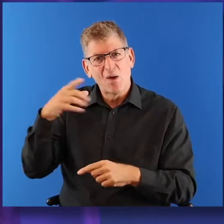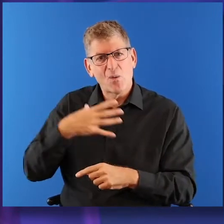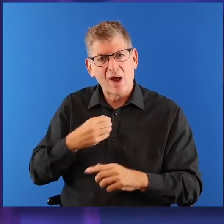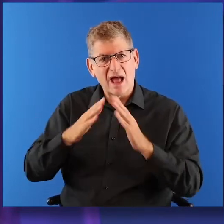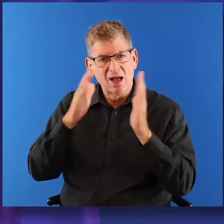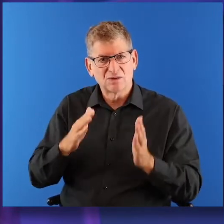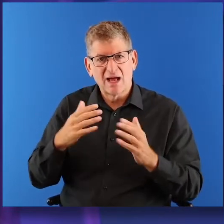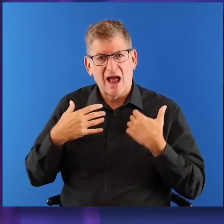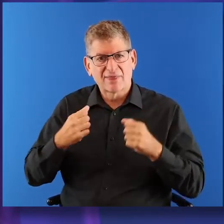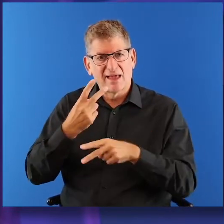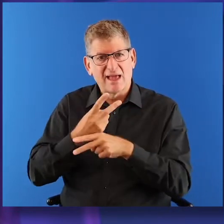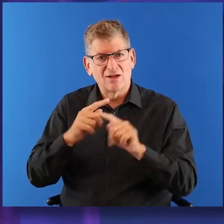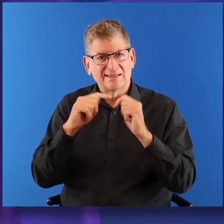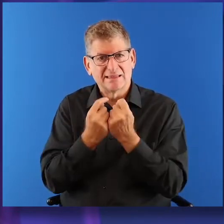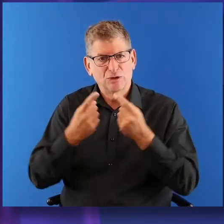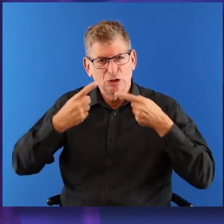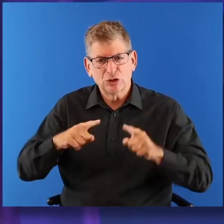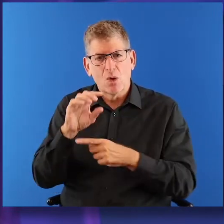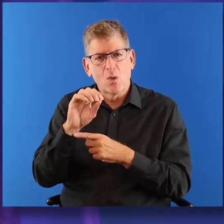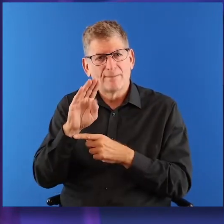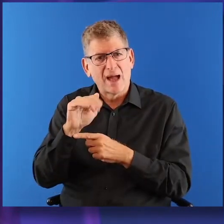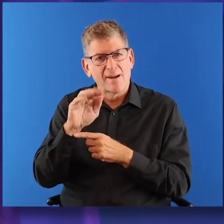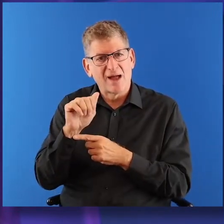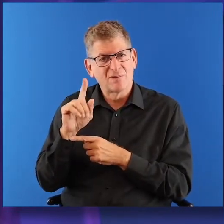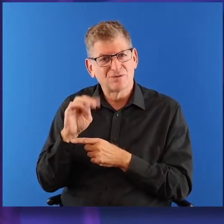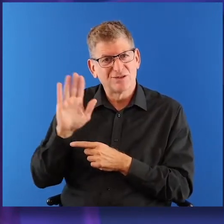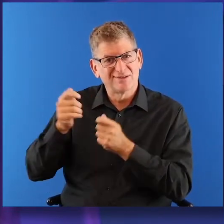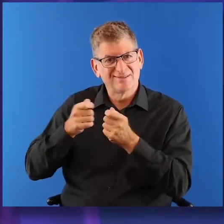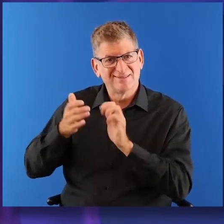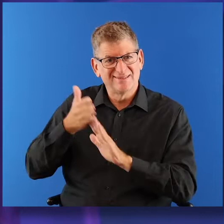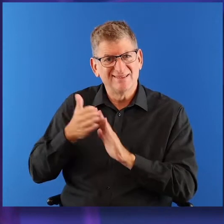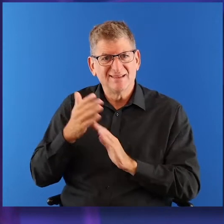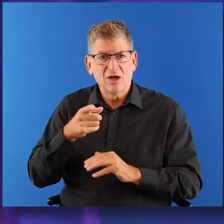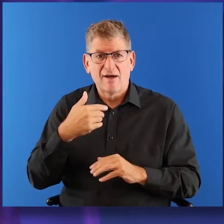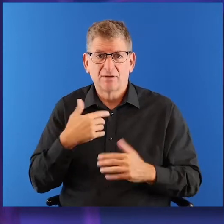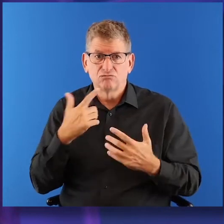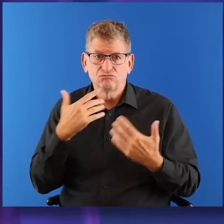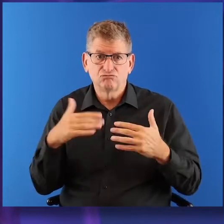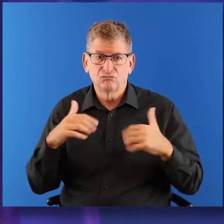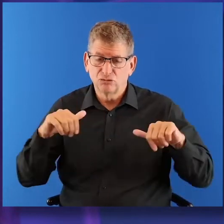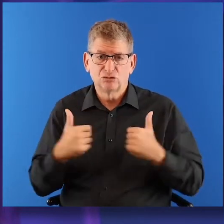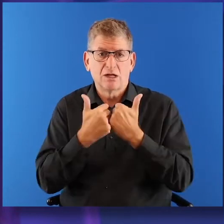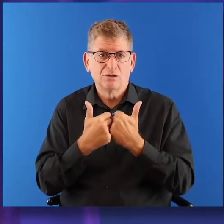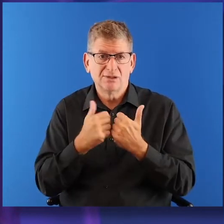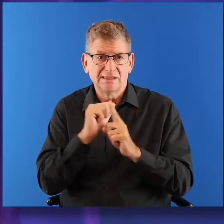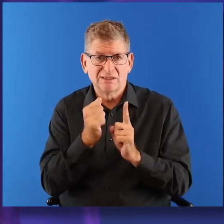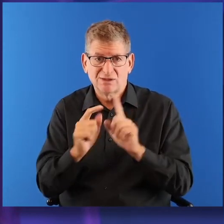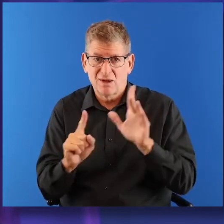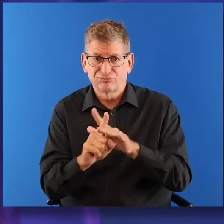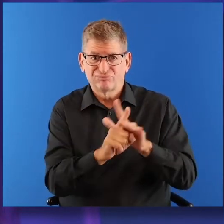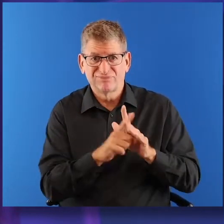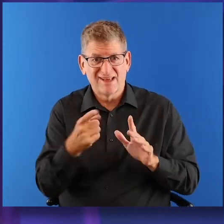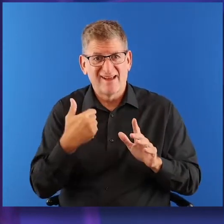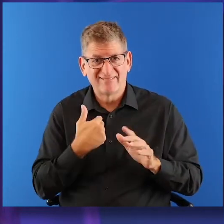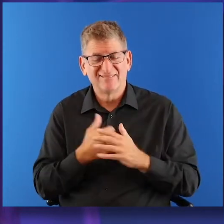the Obama Administration and must have seen some really challenging situations, not just in our country,